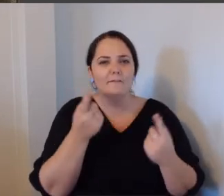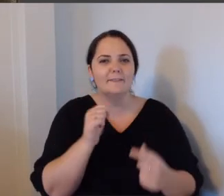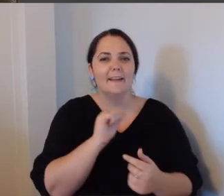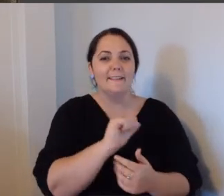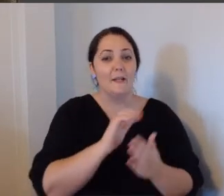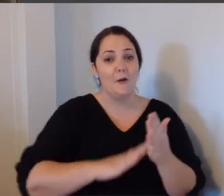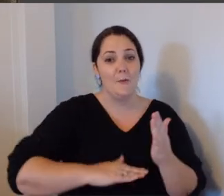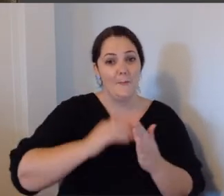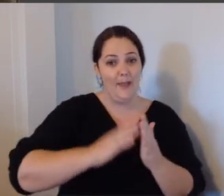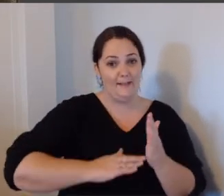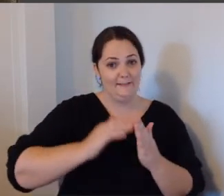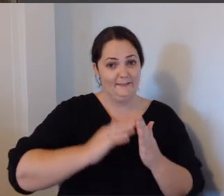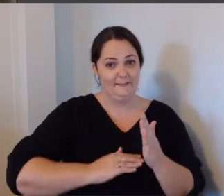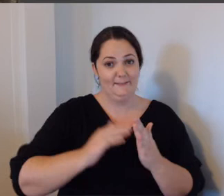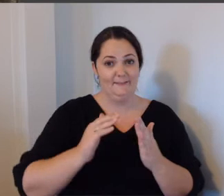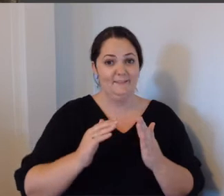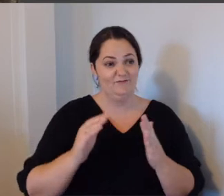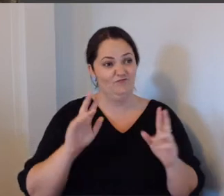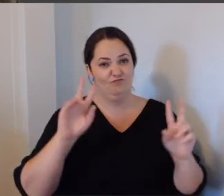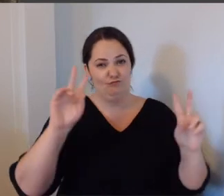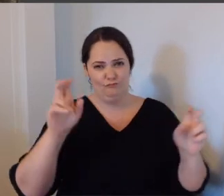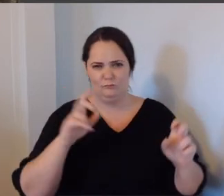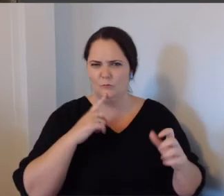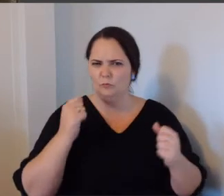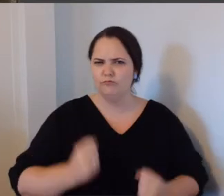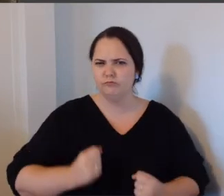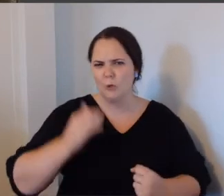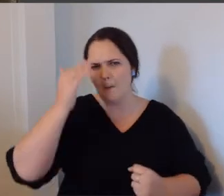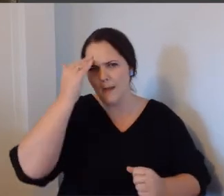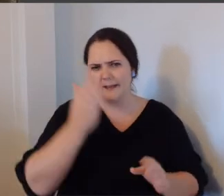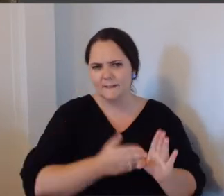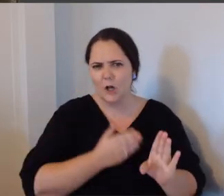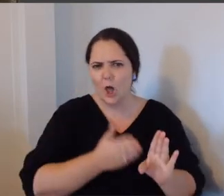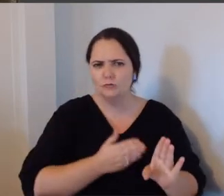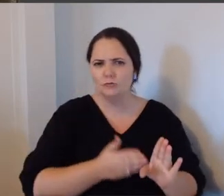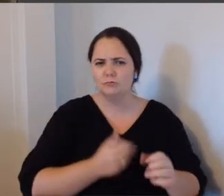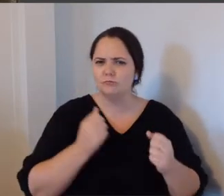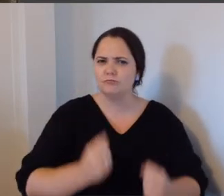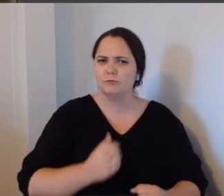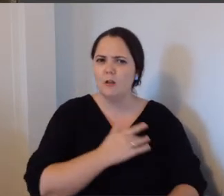highly psychological and emotional. The fact that Caravaggio's realism